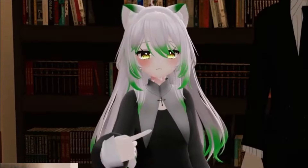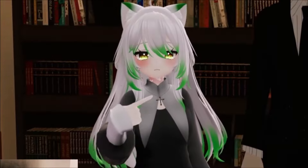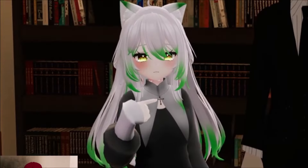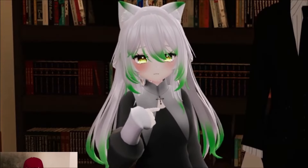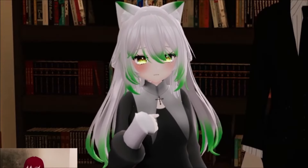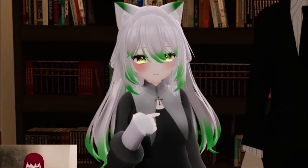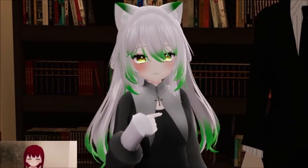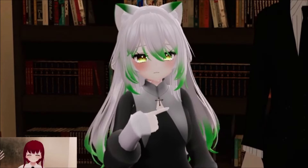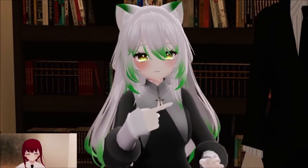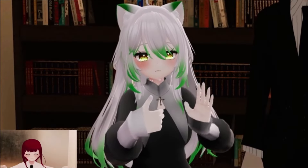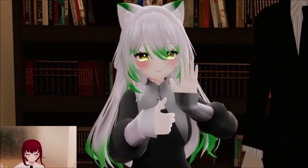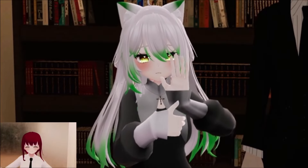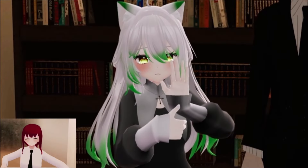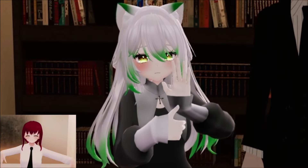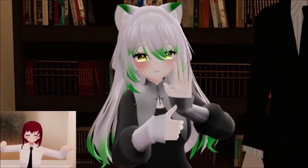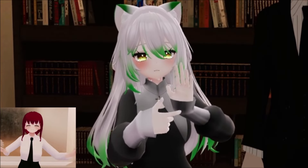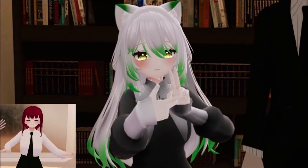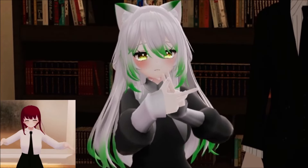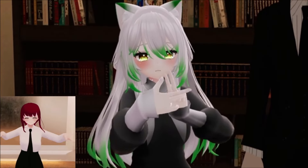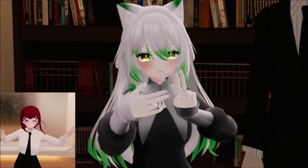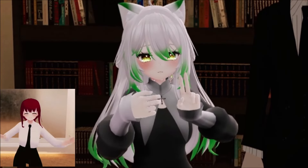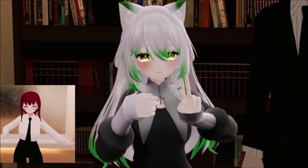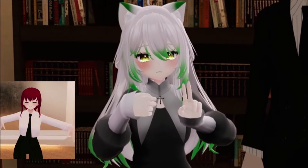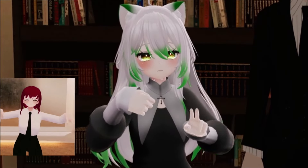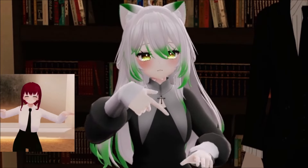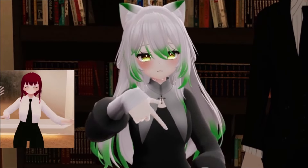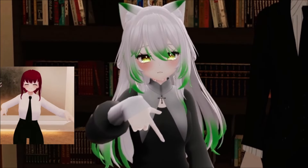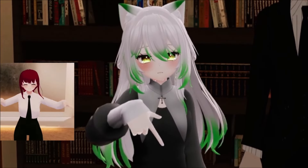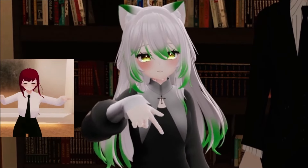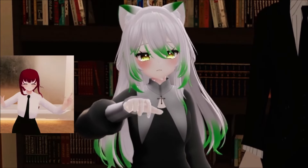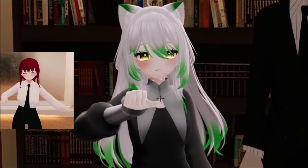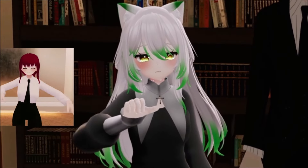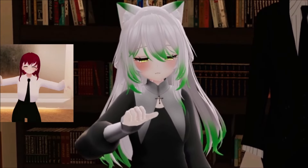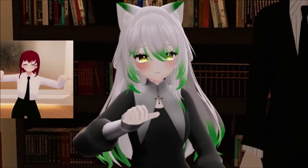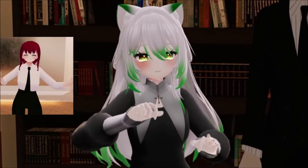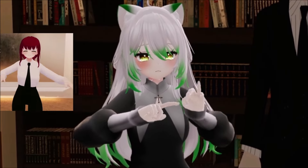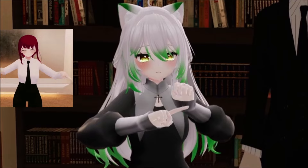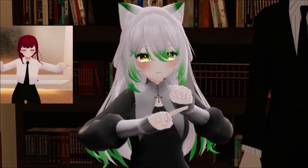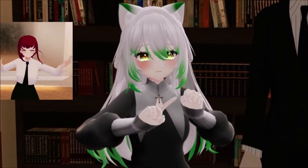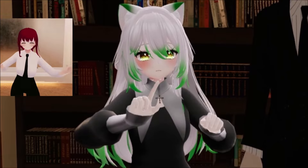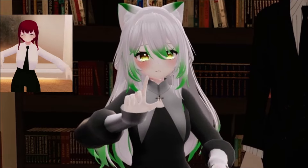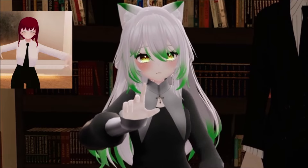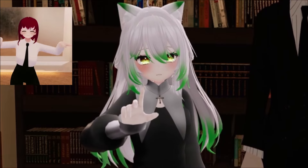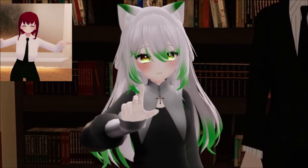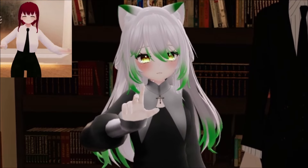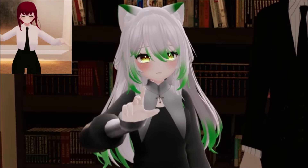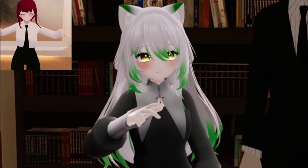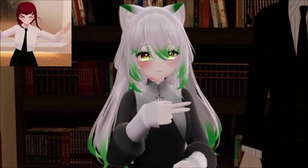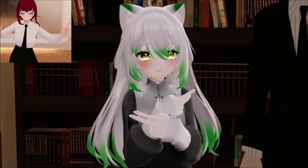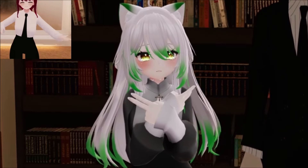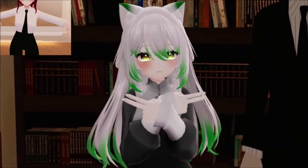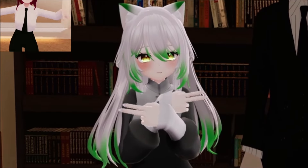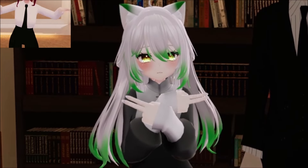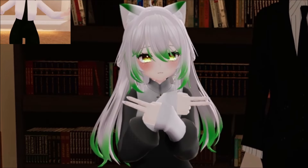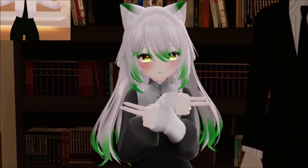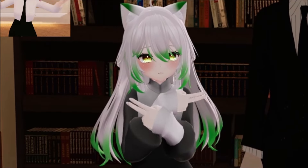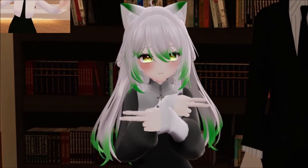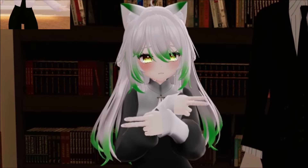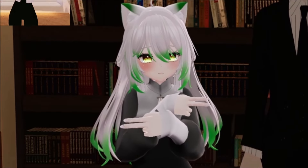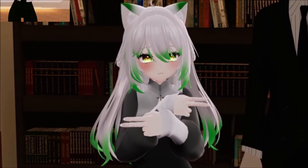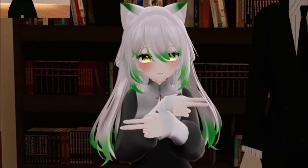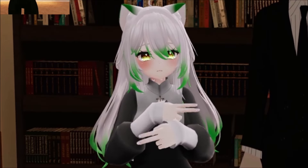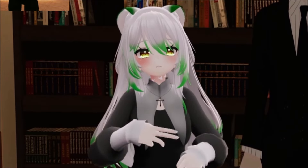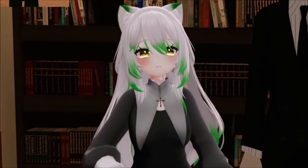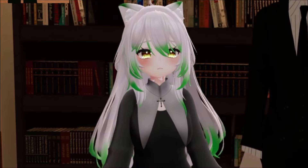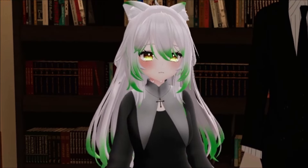(Japanese Sign Language) My name is Rafael and this is my sign name